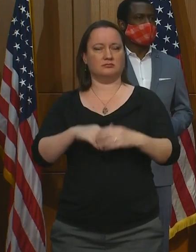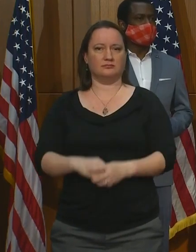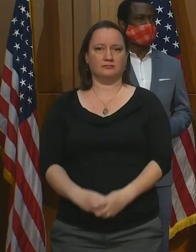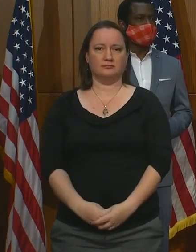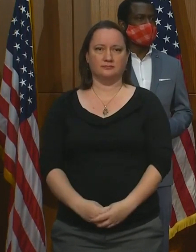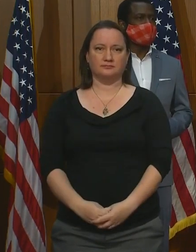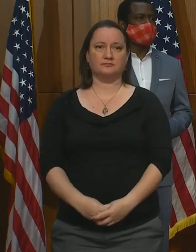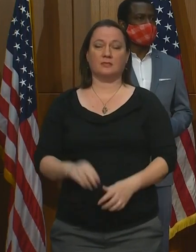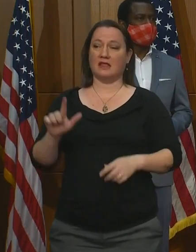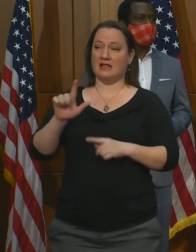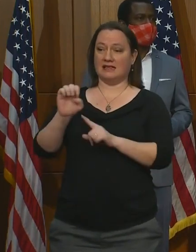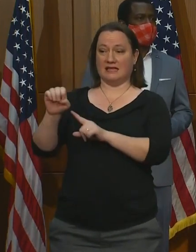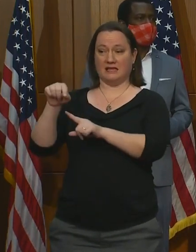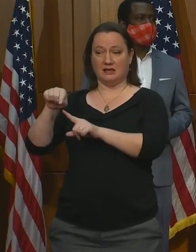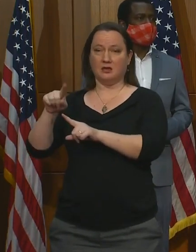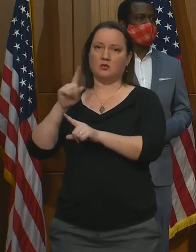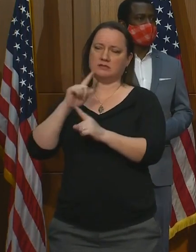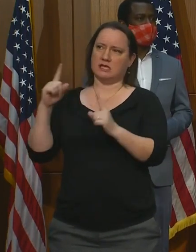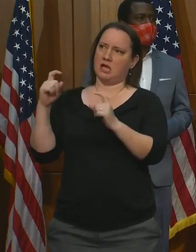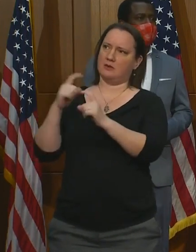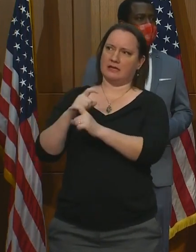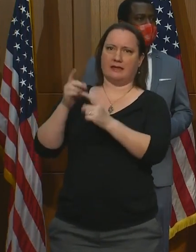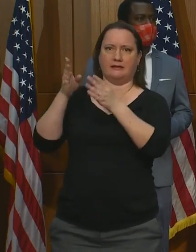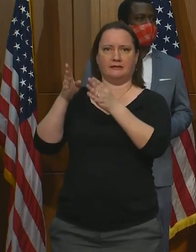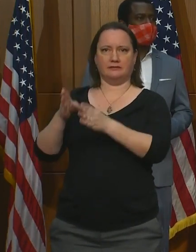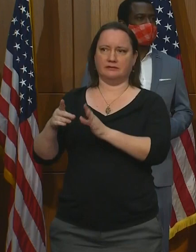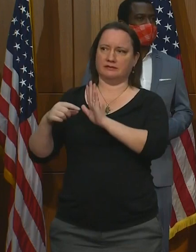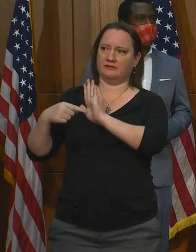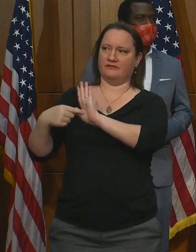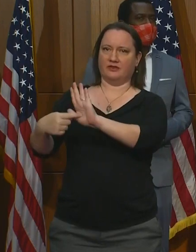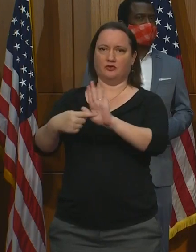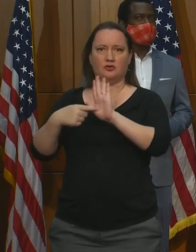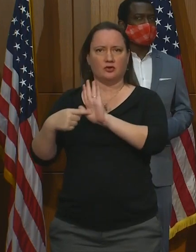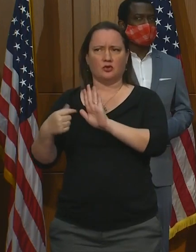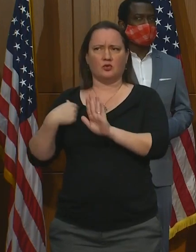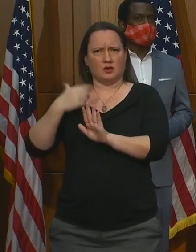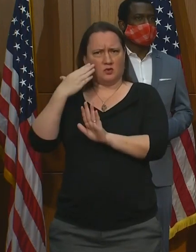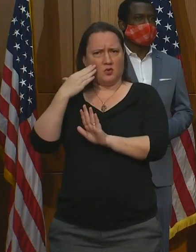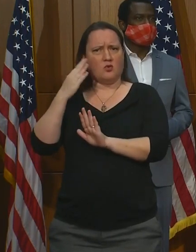BUT TO ADDRESS THEM FOR WHAT THEY ARE. LEAD INDEED WAS A